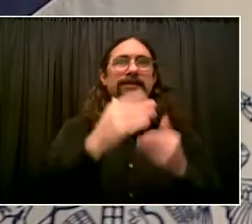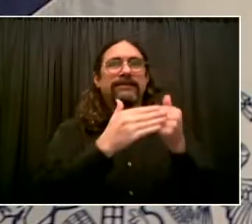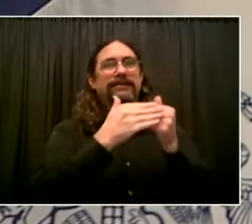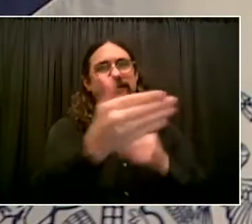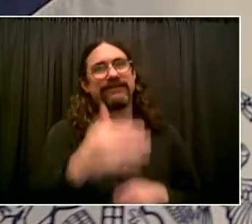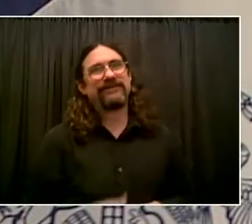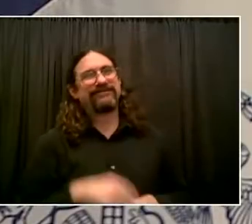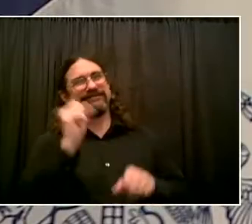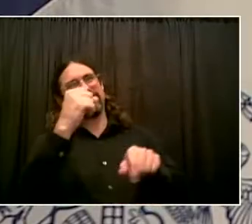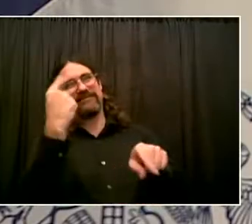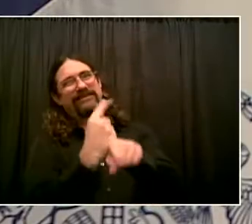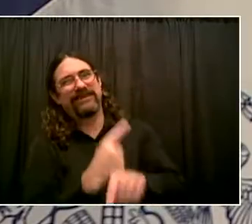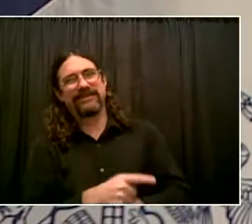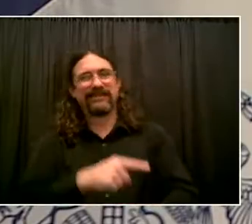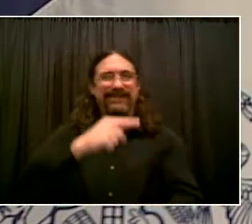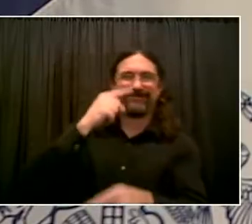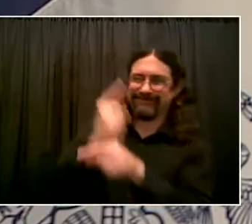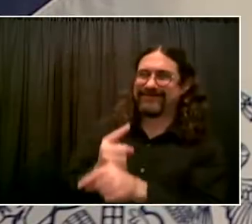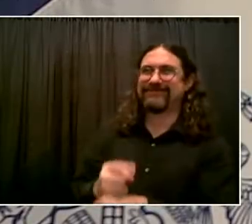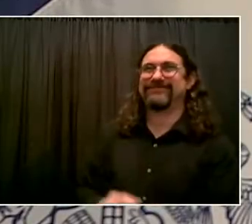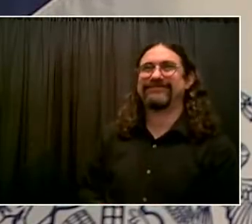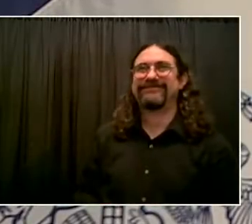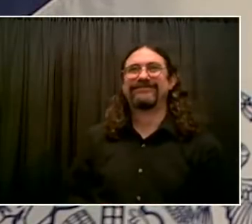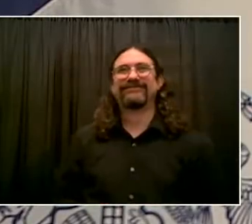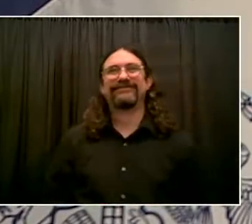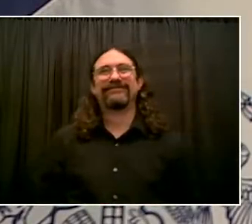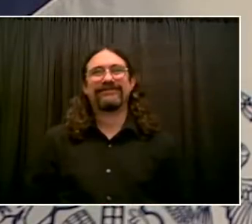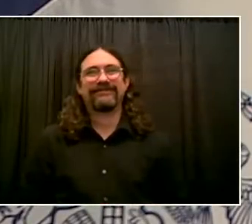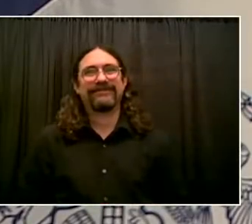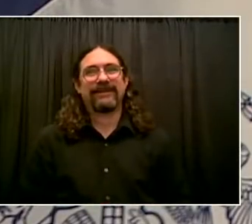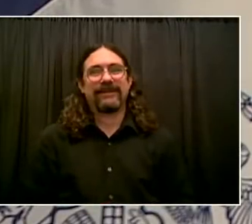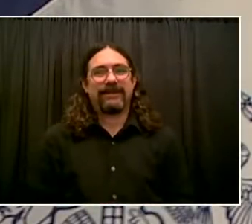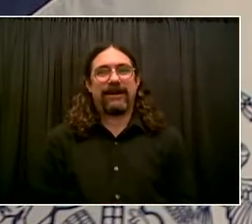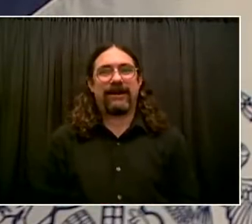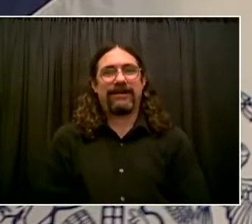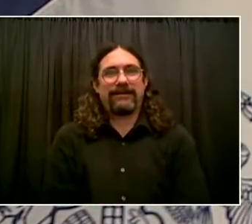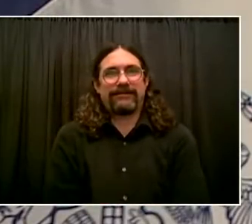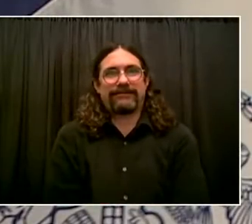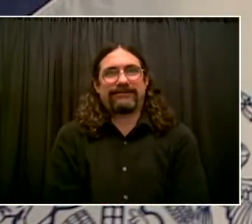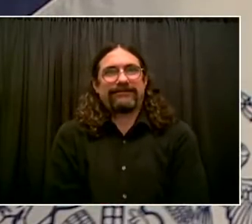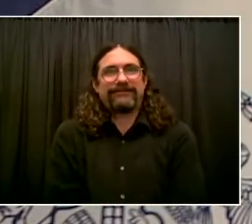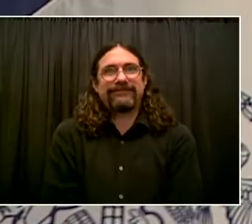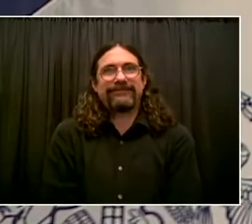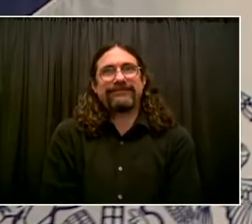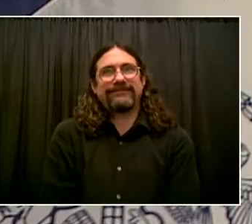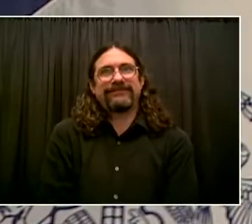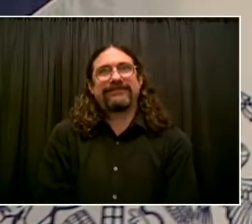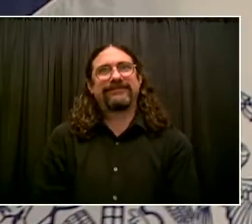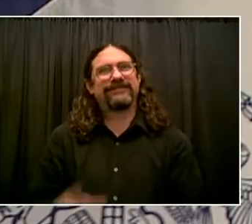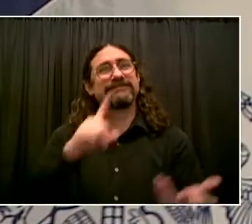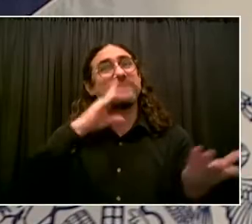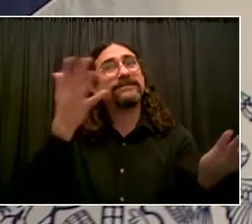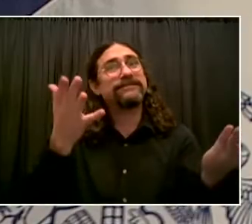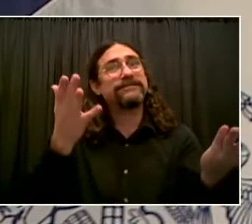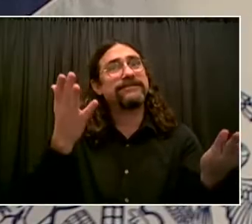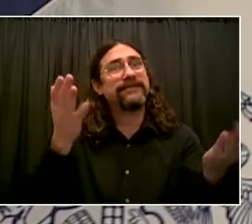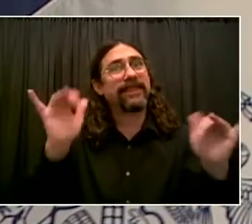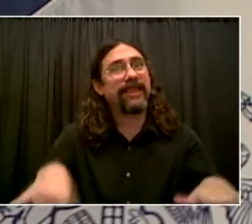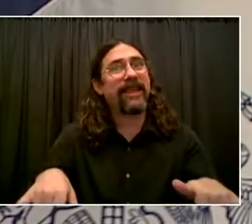AFFORDABLE HOUSING IN OUR COMMUNITIES AND BROTHER IT ACTULYAL HAPPENDE. CONGRATULATIONS. THANK YOU. EVERYBODY. THAT IS JUST